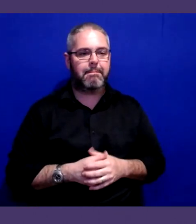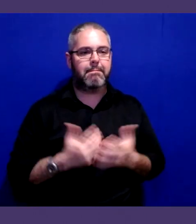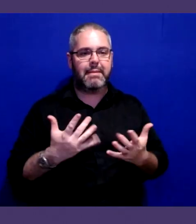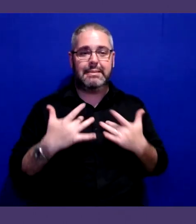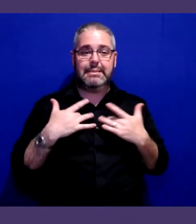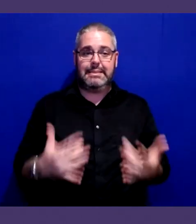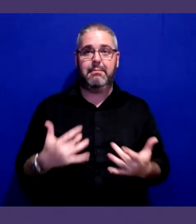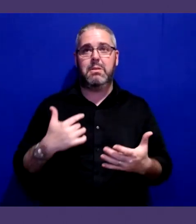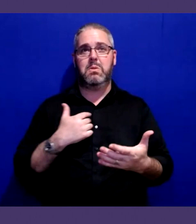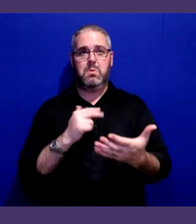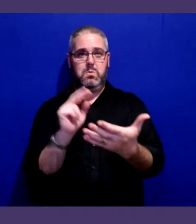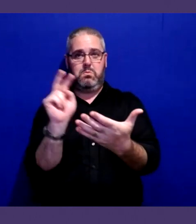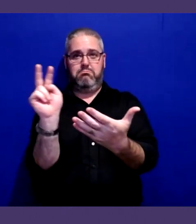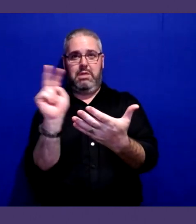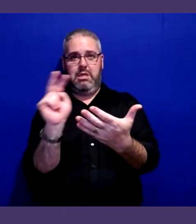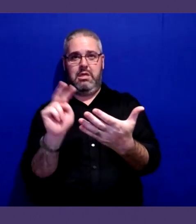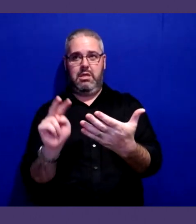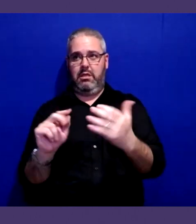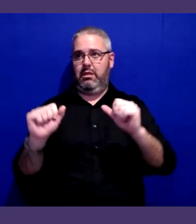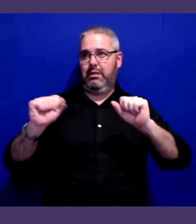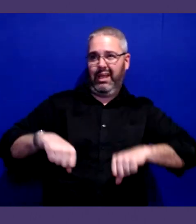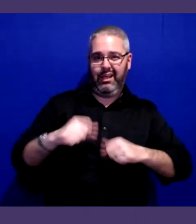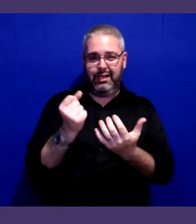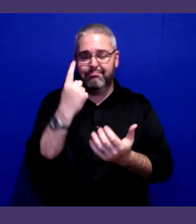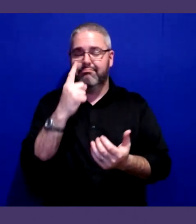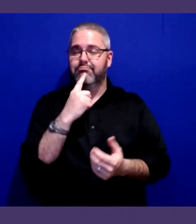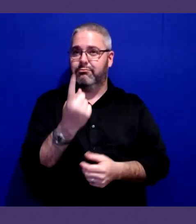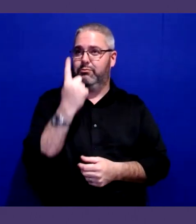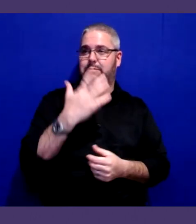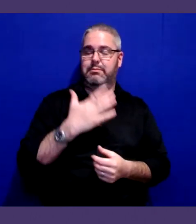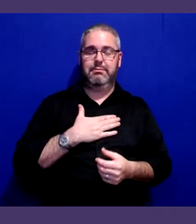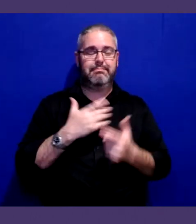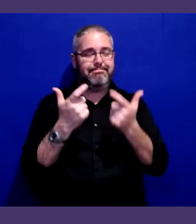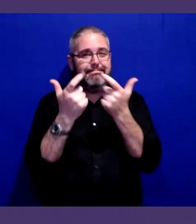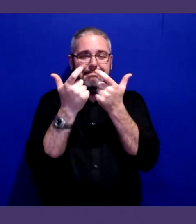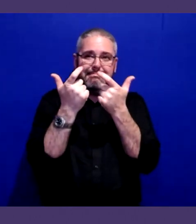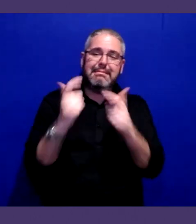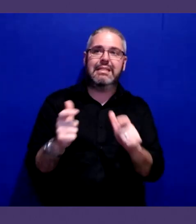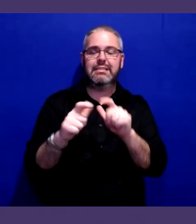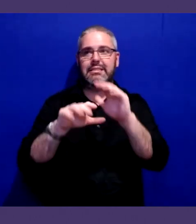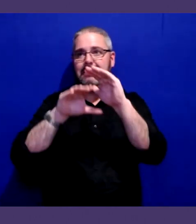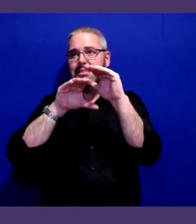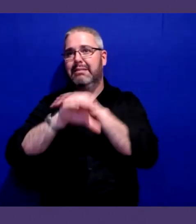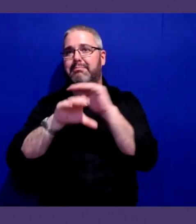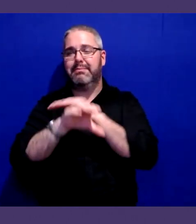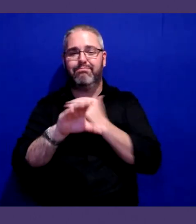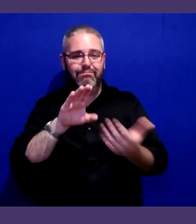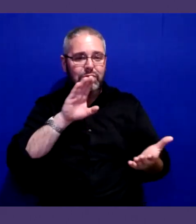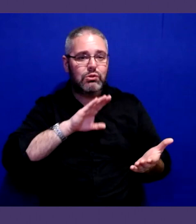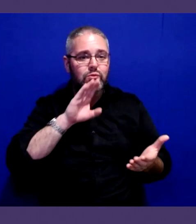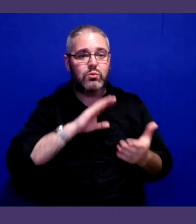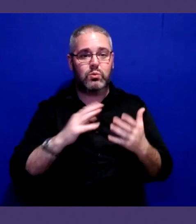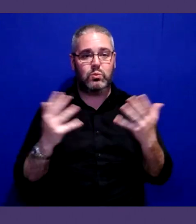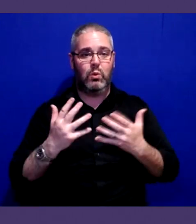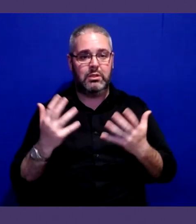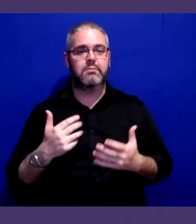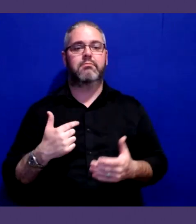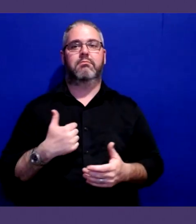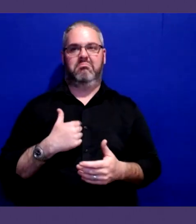However, one of my biggest accessibility frustrations was when I was working on my master's degree research